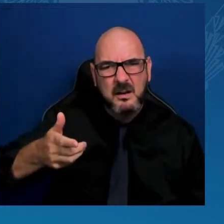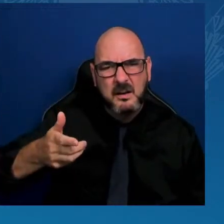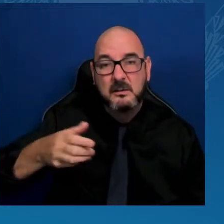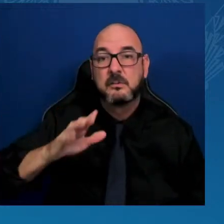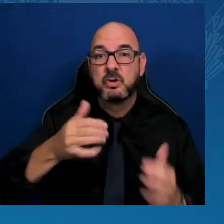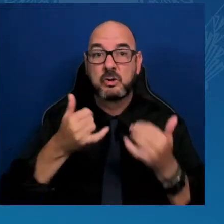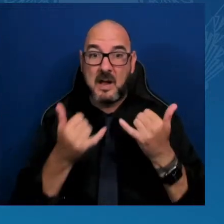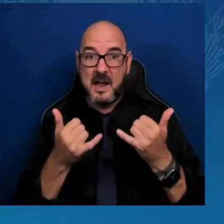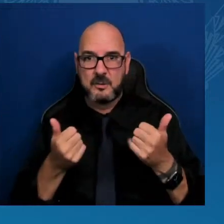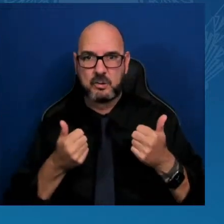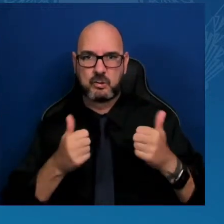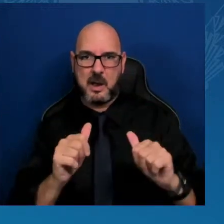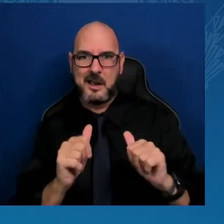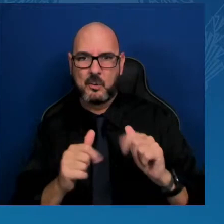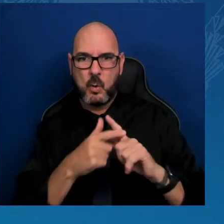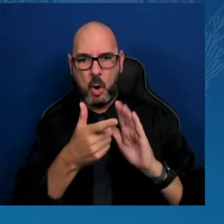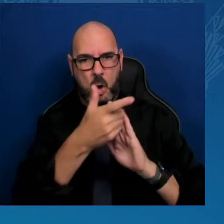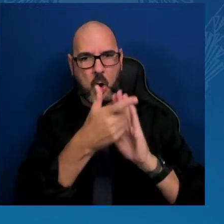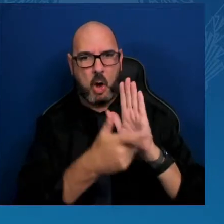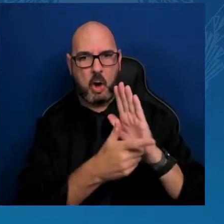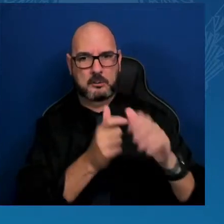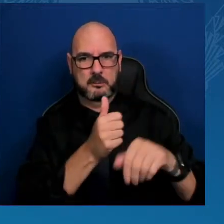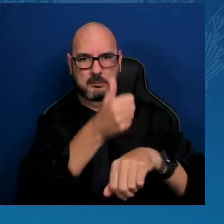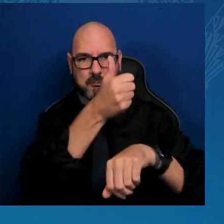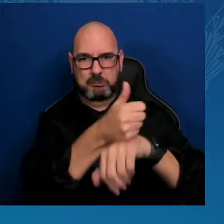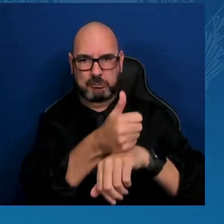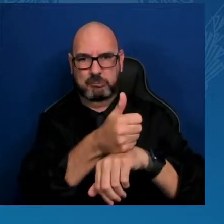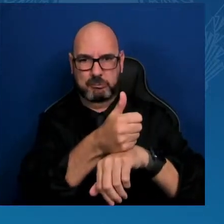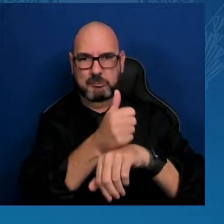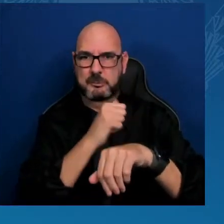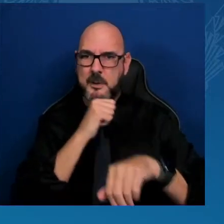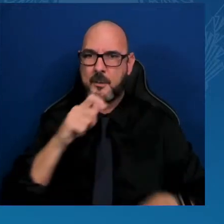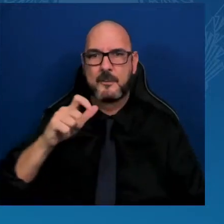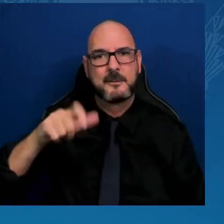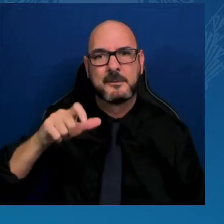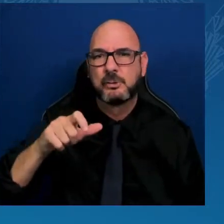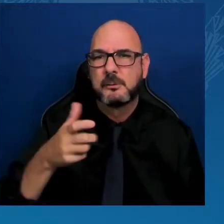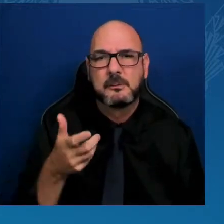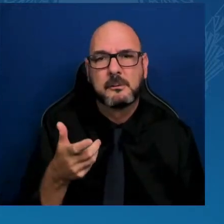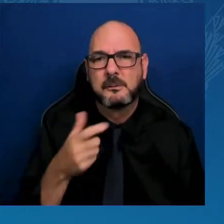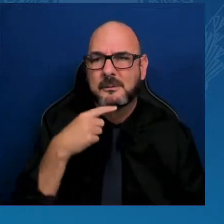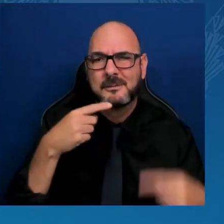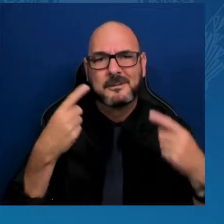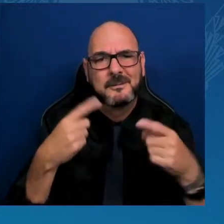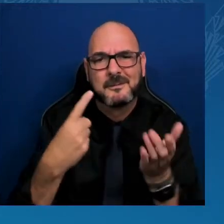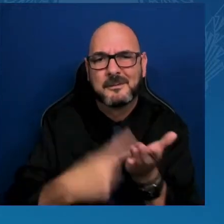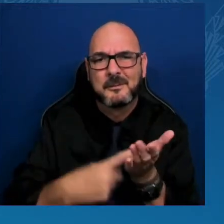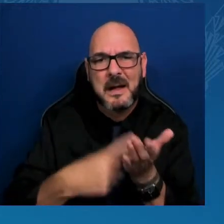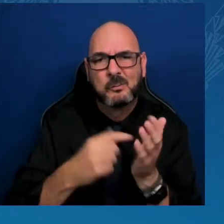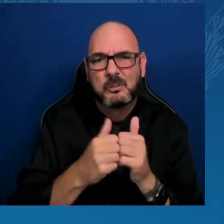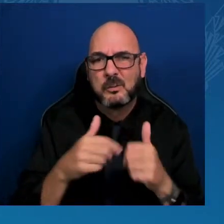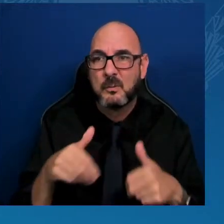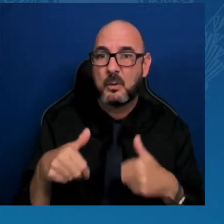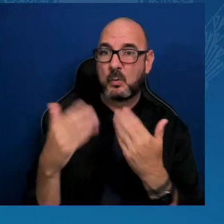these unnecessary debates with a proposal that most recently came in of